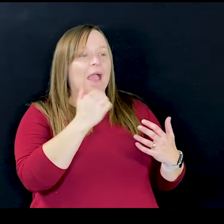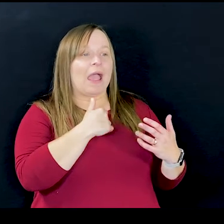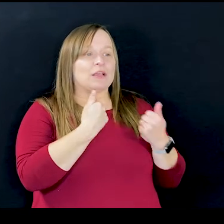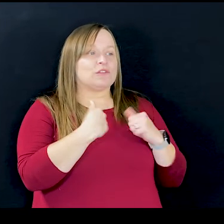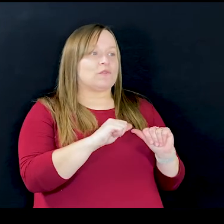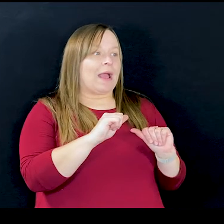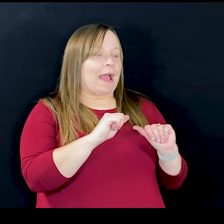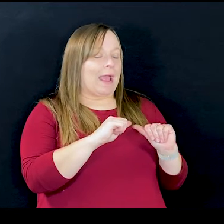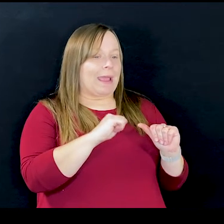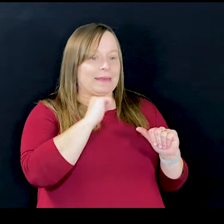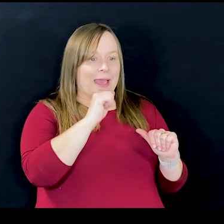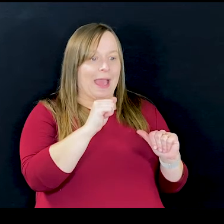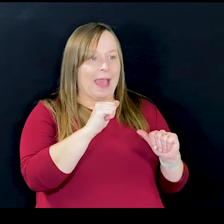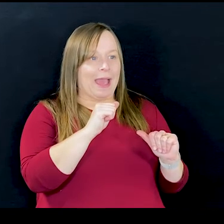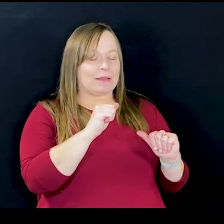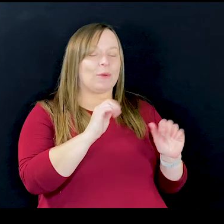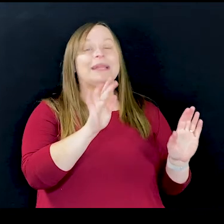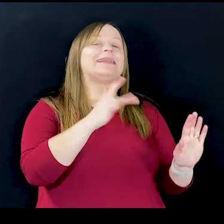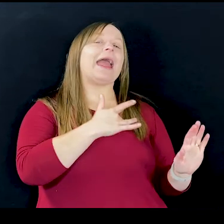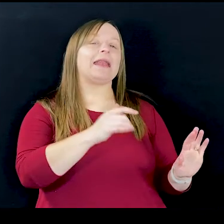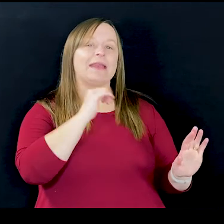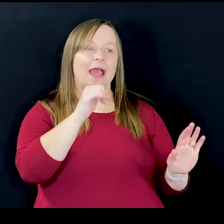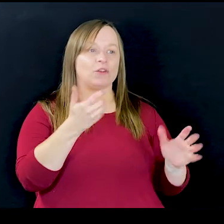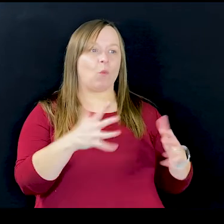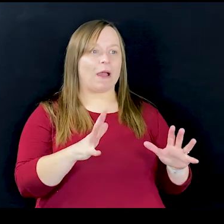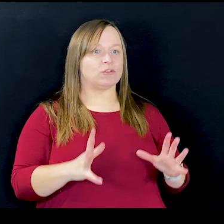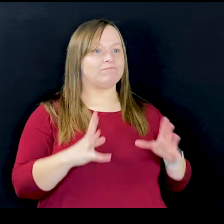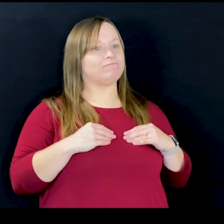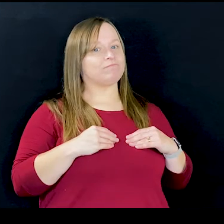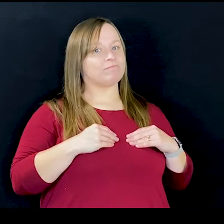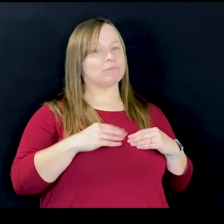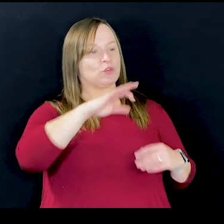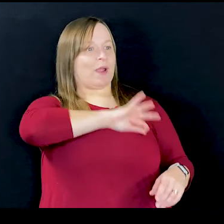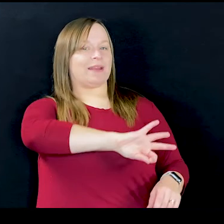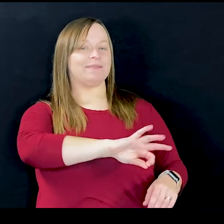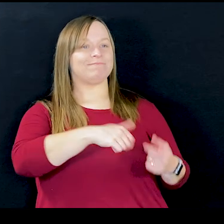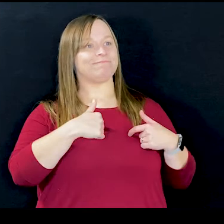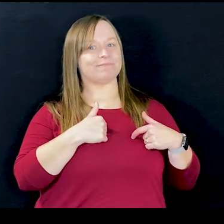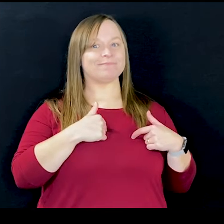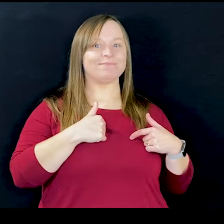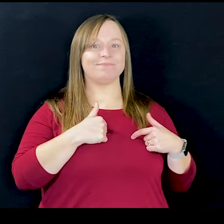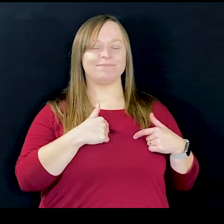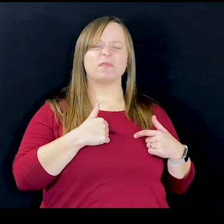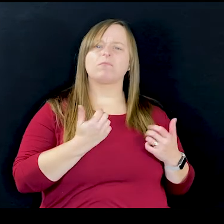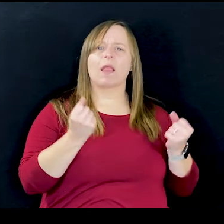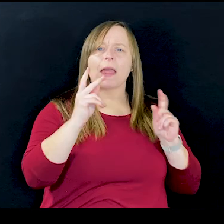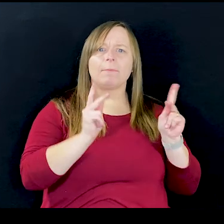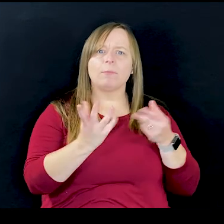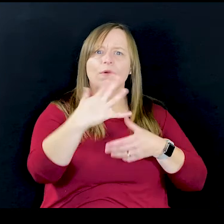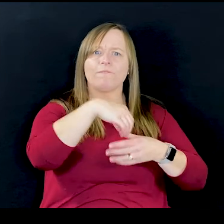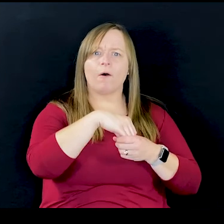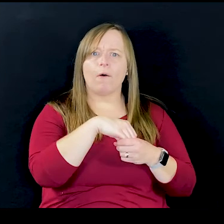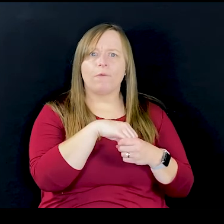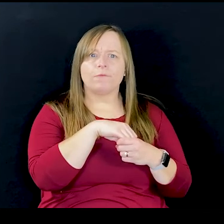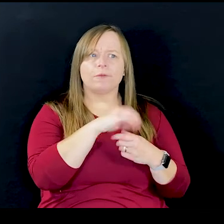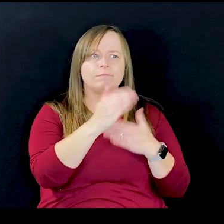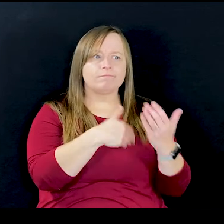I try not to-- I tend not to want to take a lot of credit just because I feel like there was a lot of people involved,